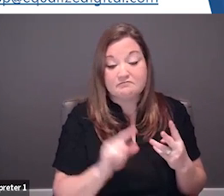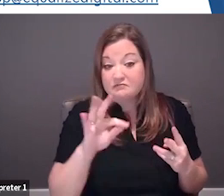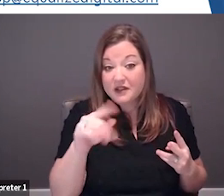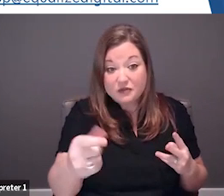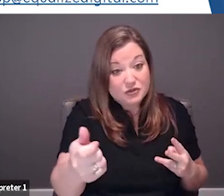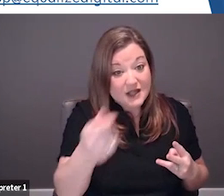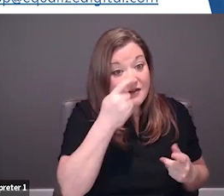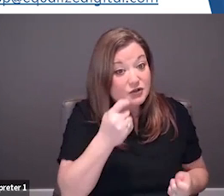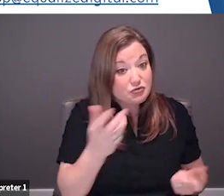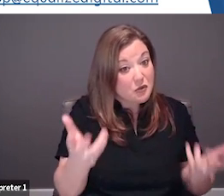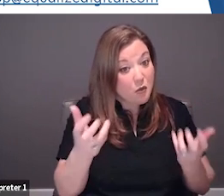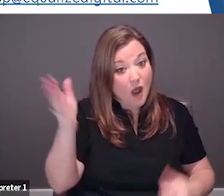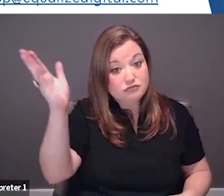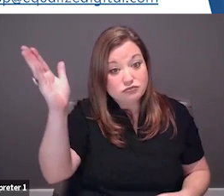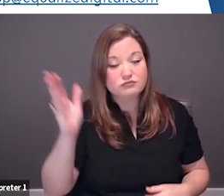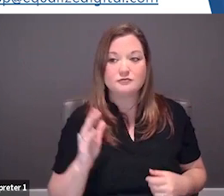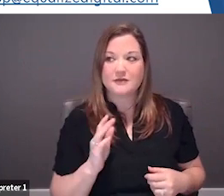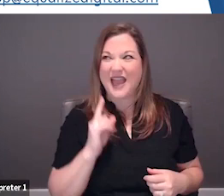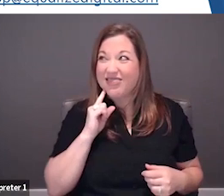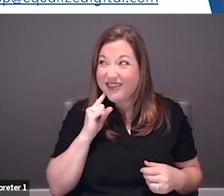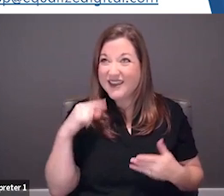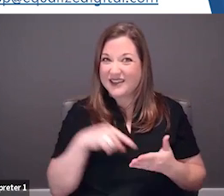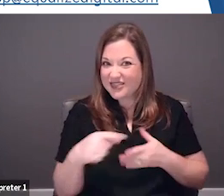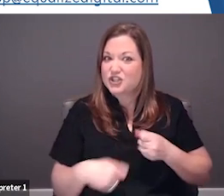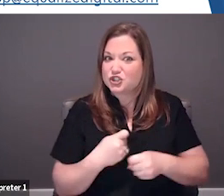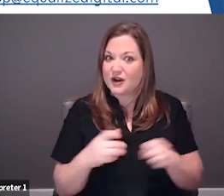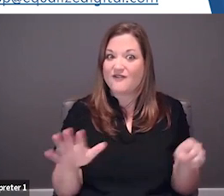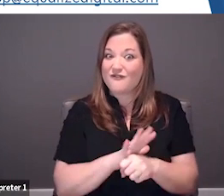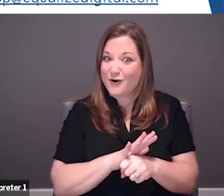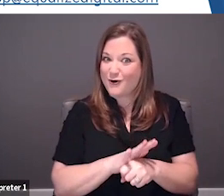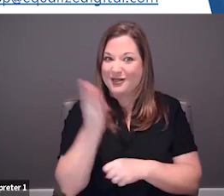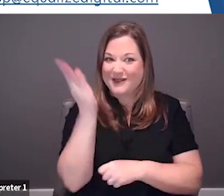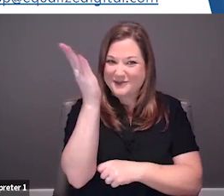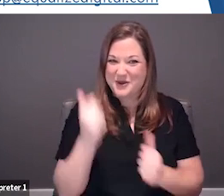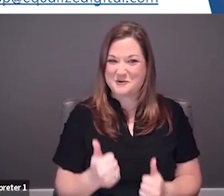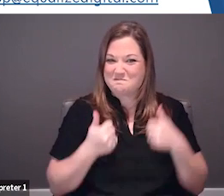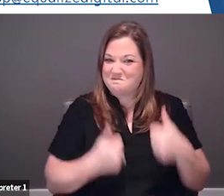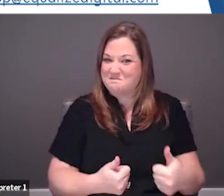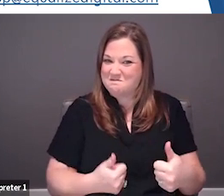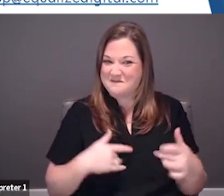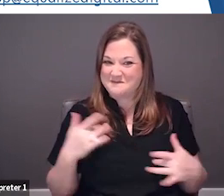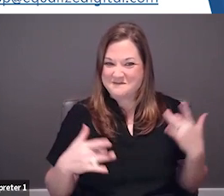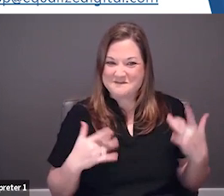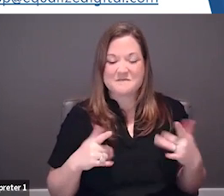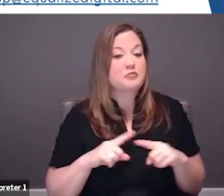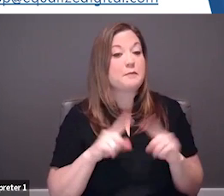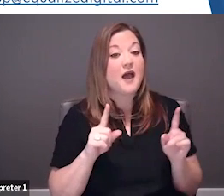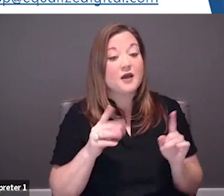We, I think, have all of our speakers lined up for the year, which is super exciting. We are pretty soon going to be starting to think about what Q1